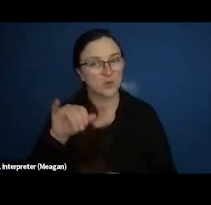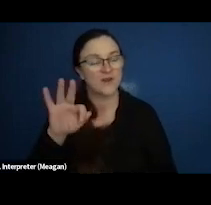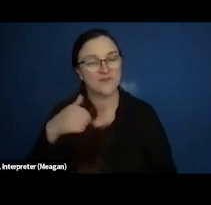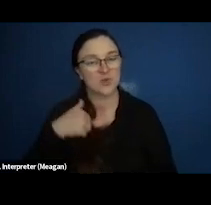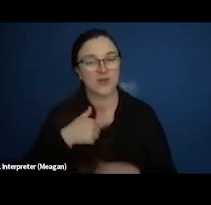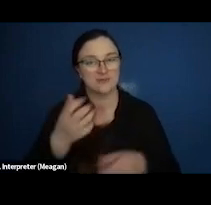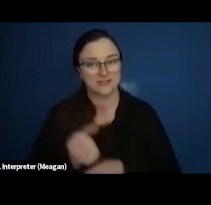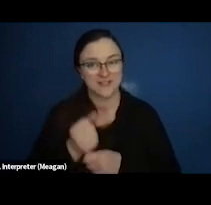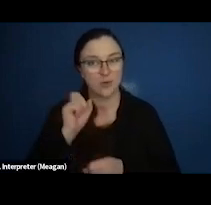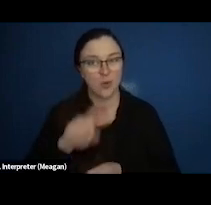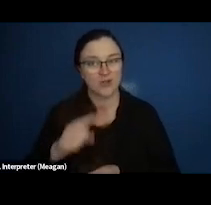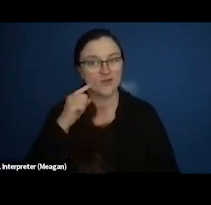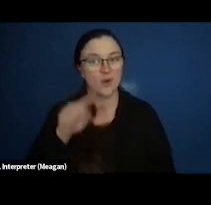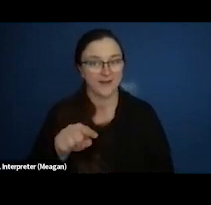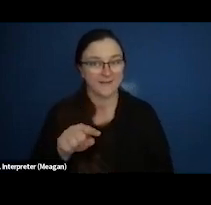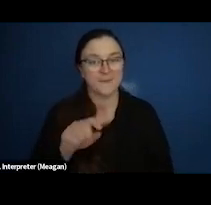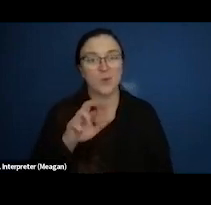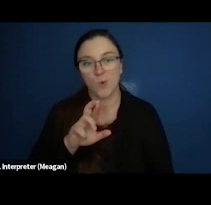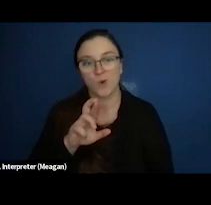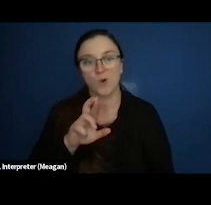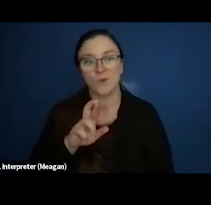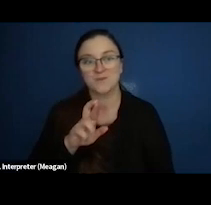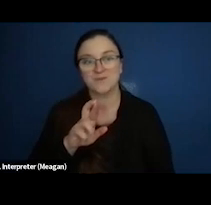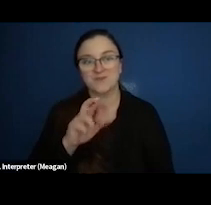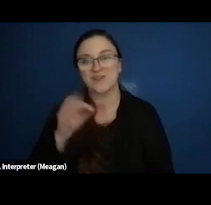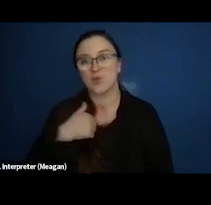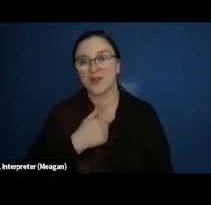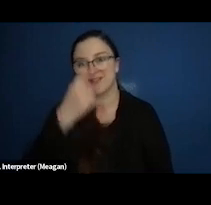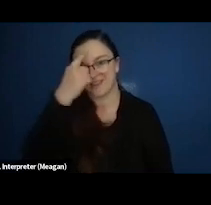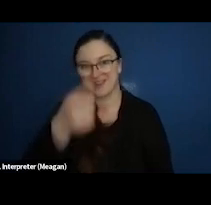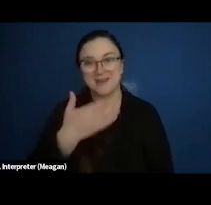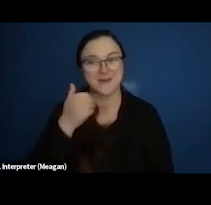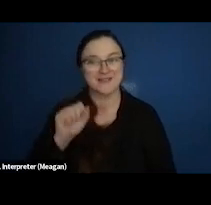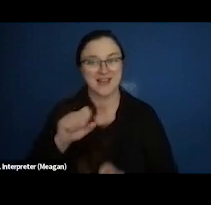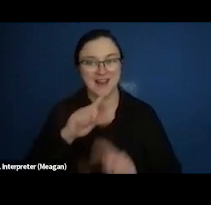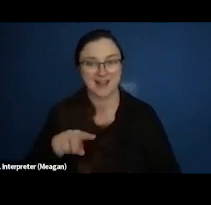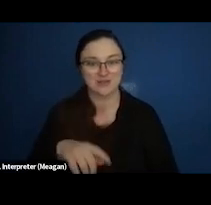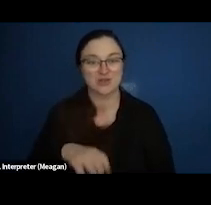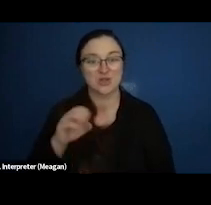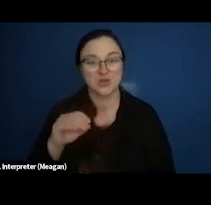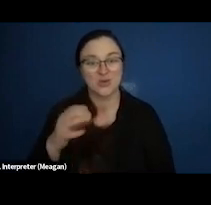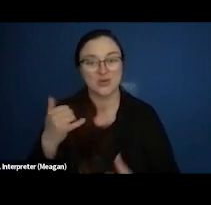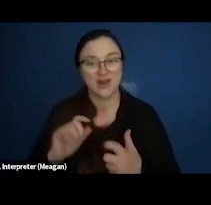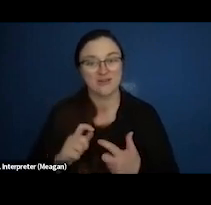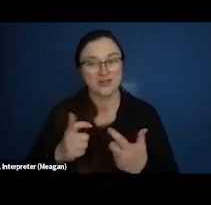that we really think that he is the most suited to answer. And so that, I think, I'll pass it back to you, Jen.